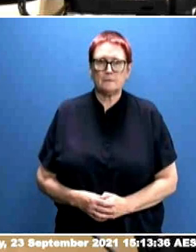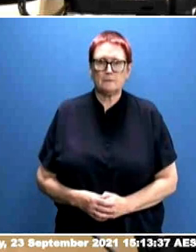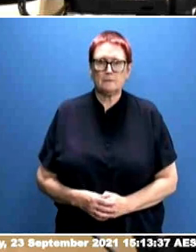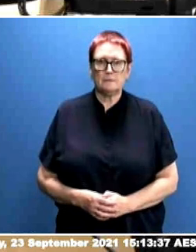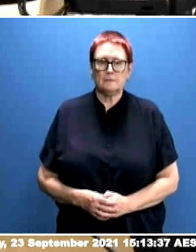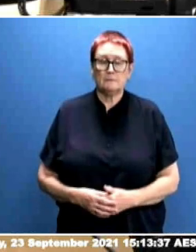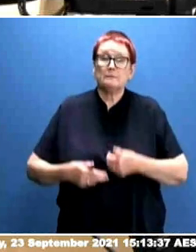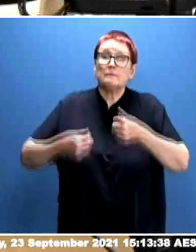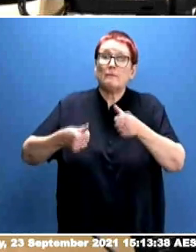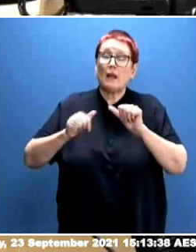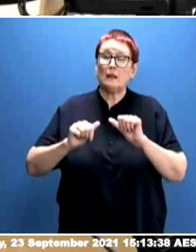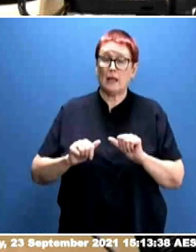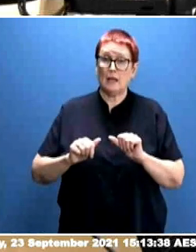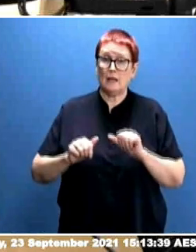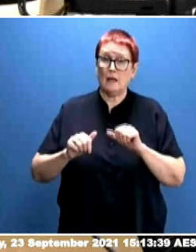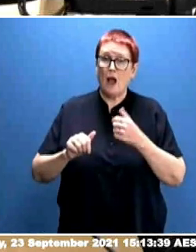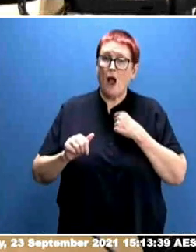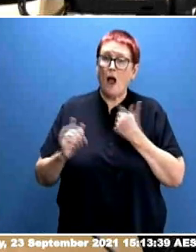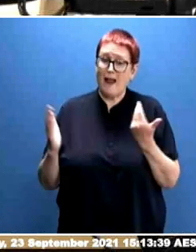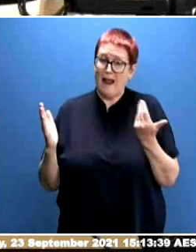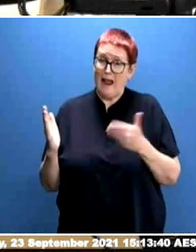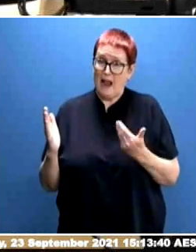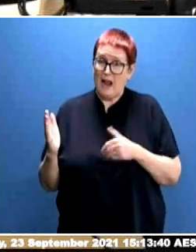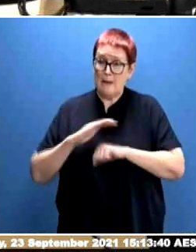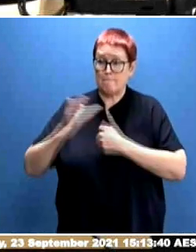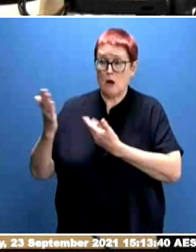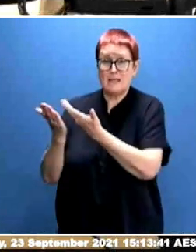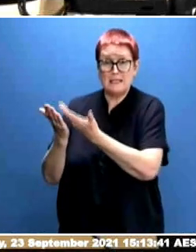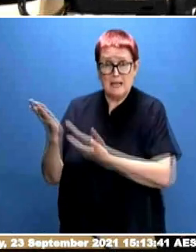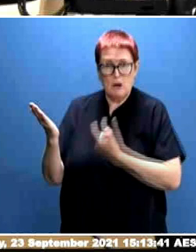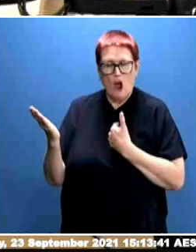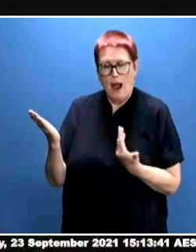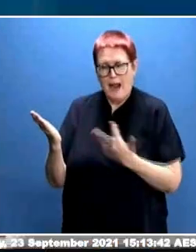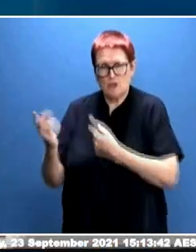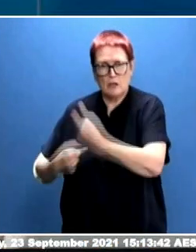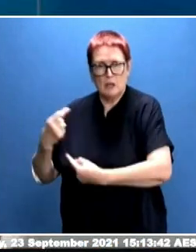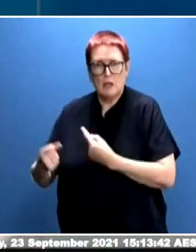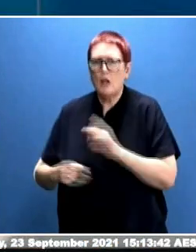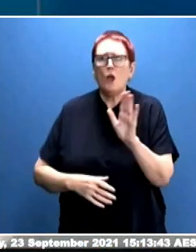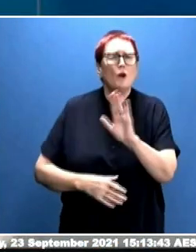And then in the elaboration in the statement it talks about I'm not asking about the statement, though, Ms Kerr, I'm